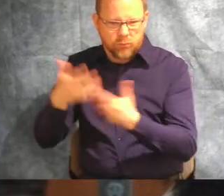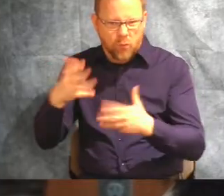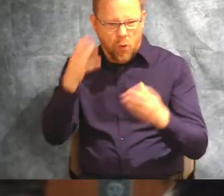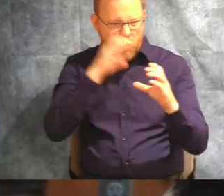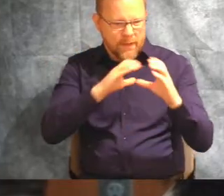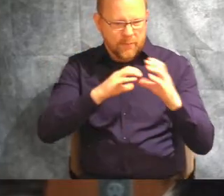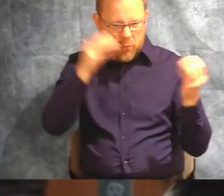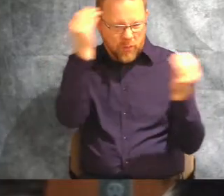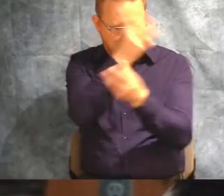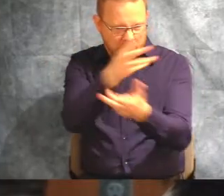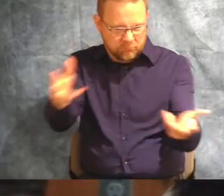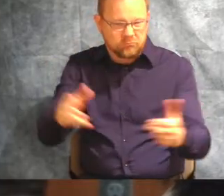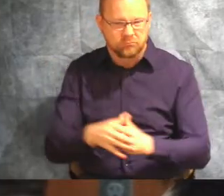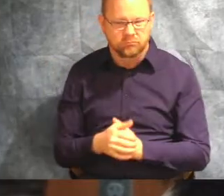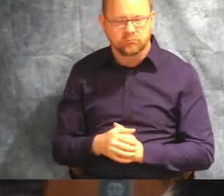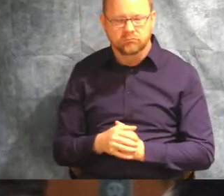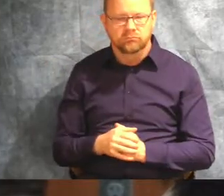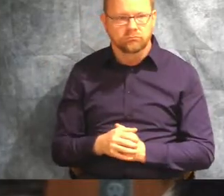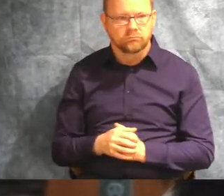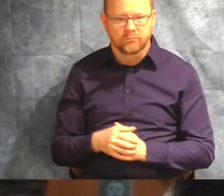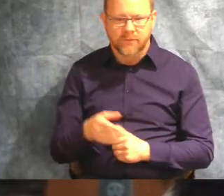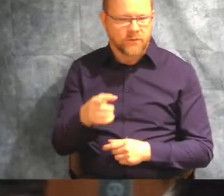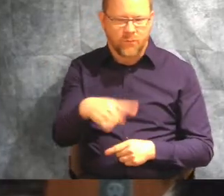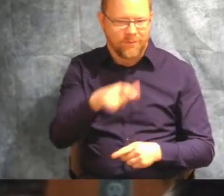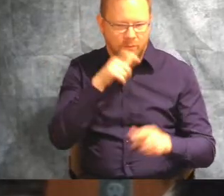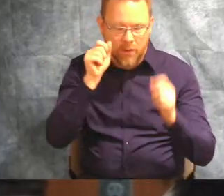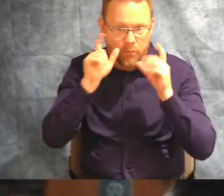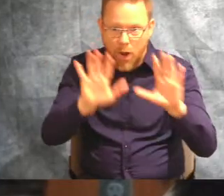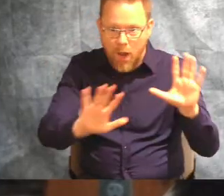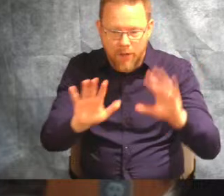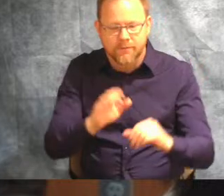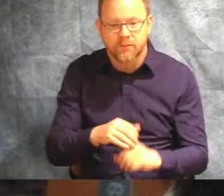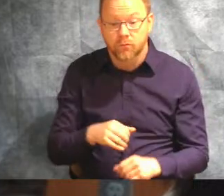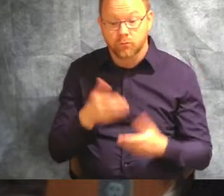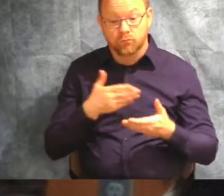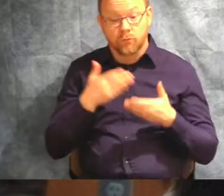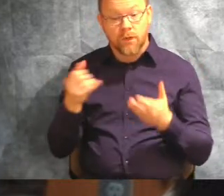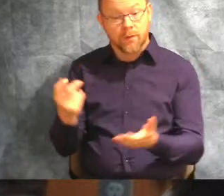with them over the course of the project. So, no surprises and we recommend approval. Thank you so